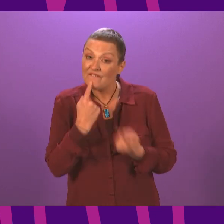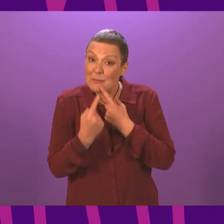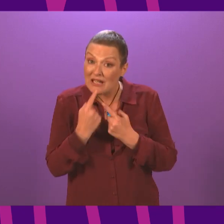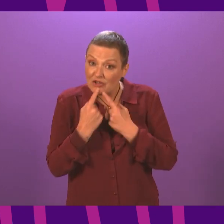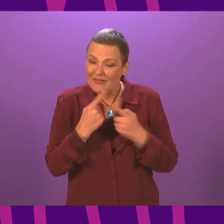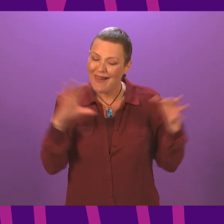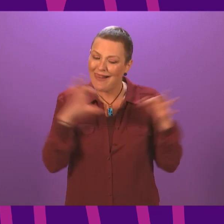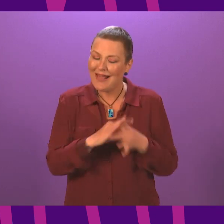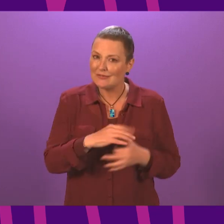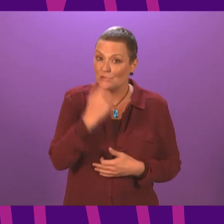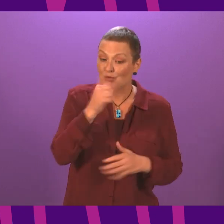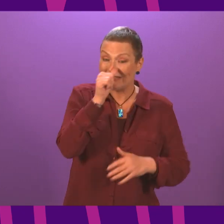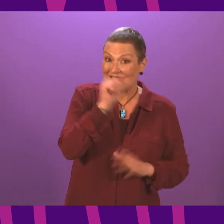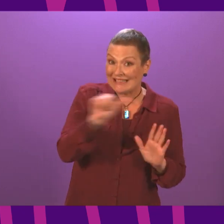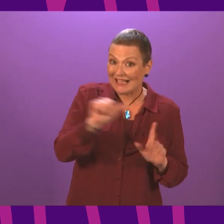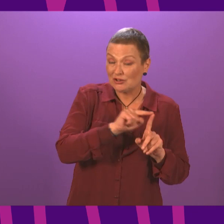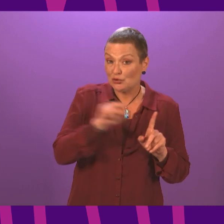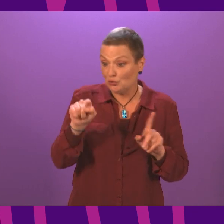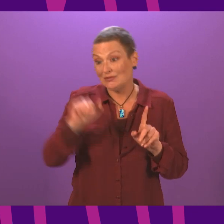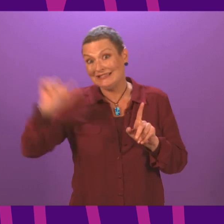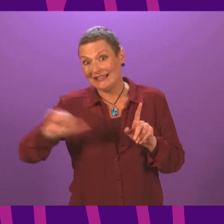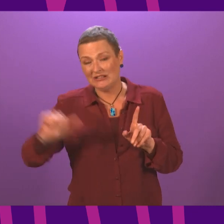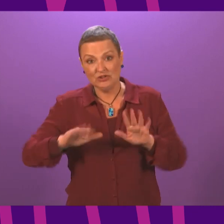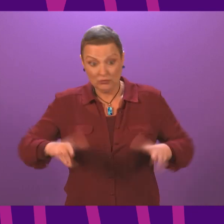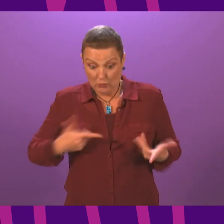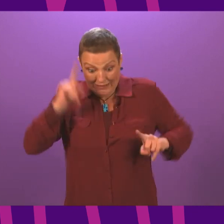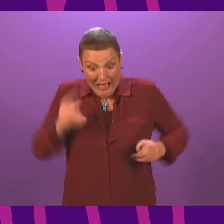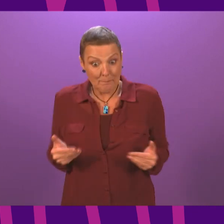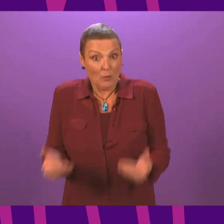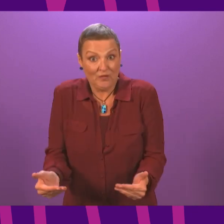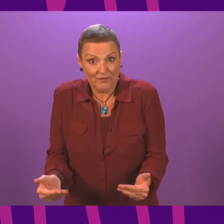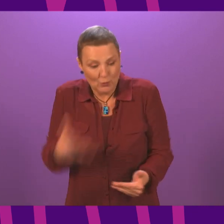children. We cannot proceed without it, and currently we do not have clarity on that point.